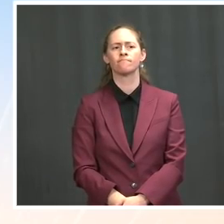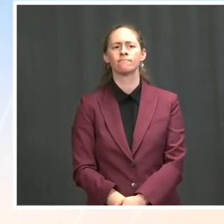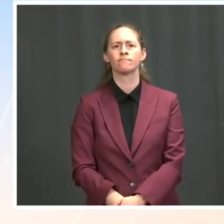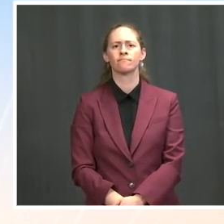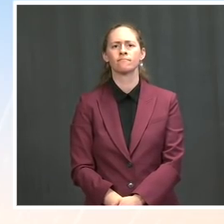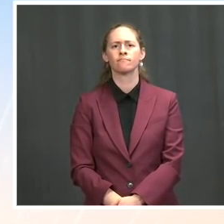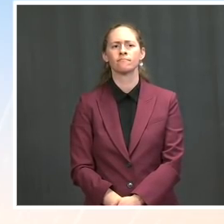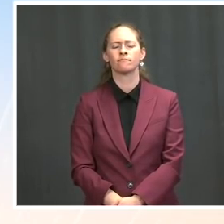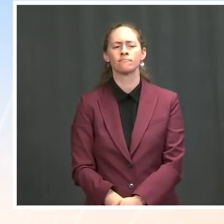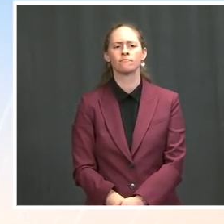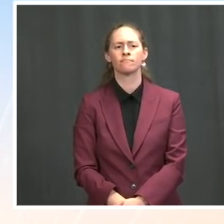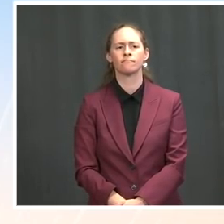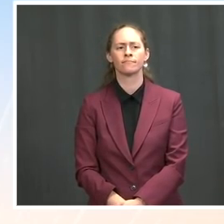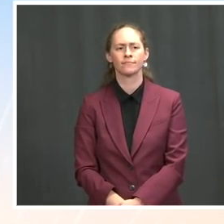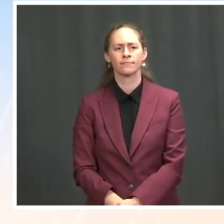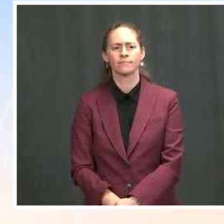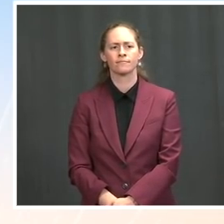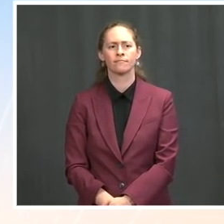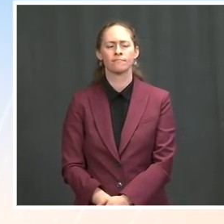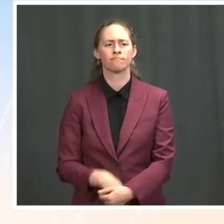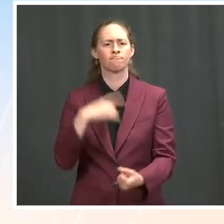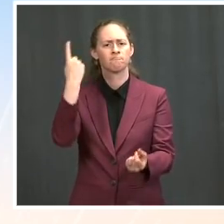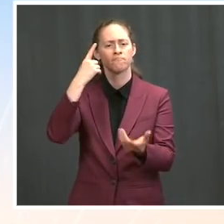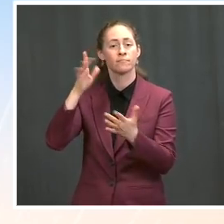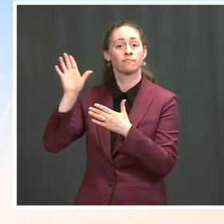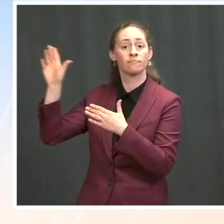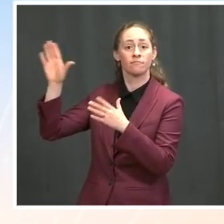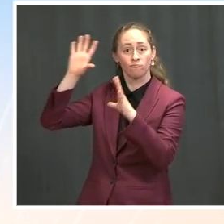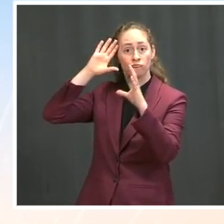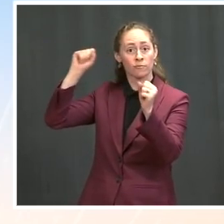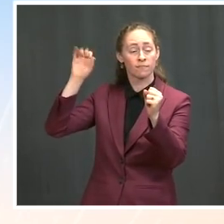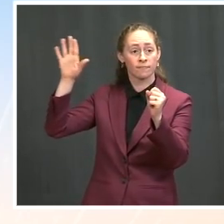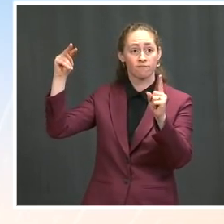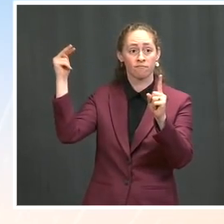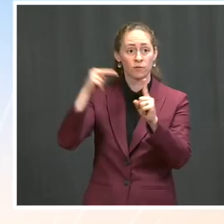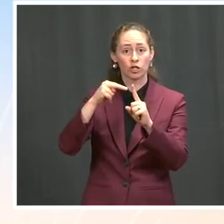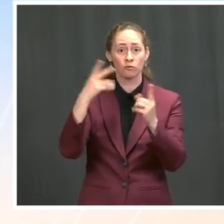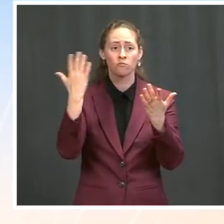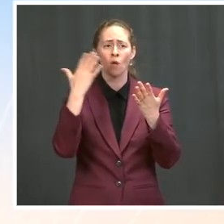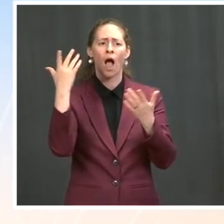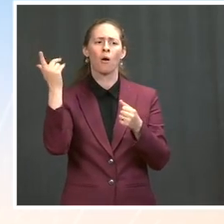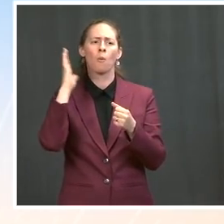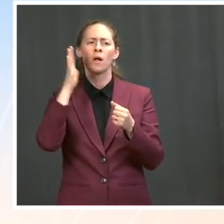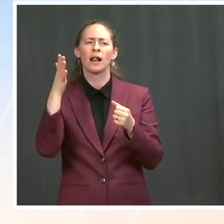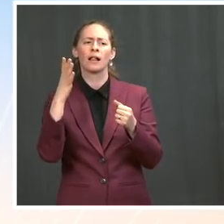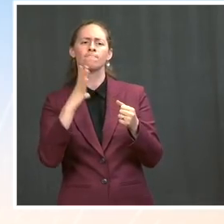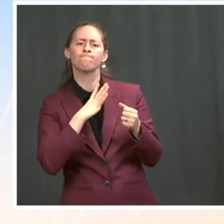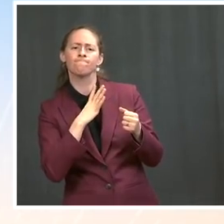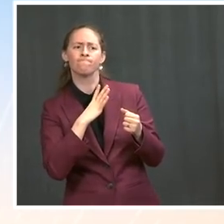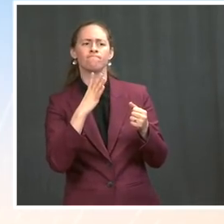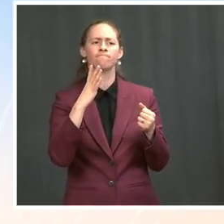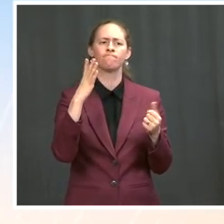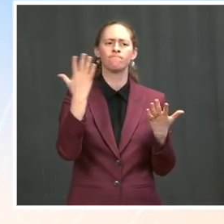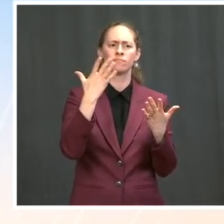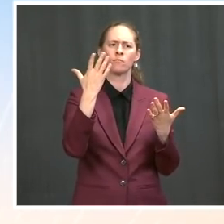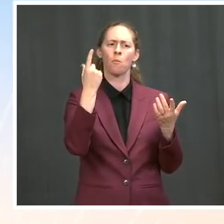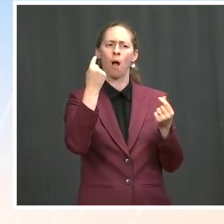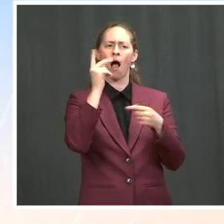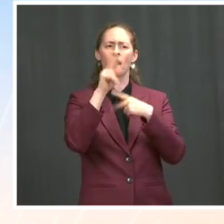to the administration's position on allowing or requiring some form of voting ID when people go to the polls.